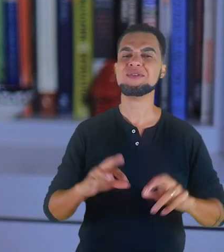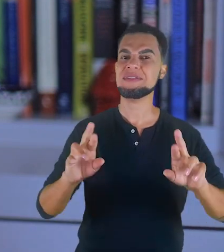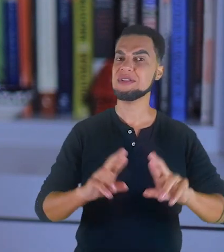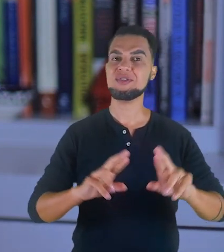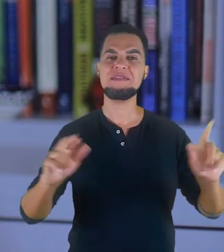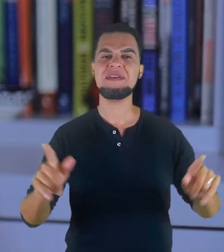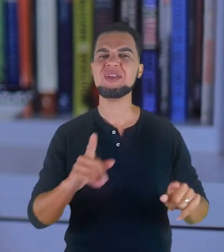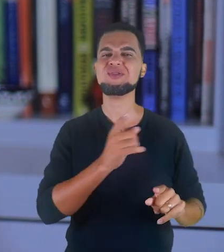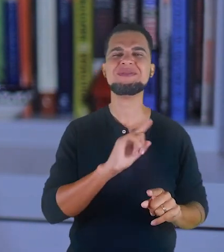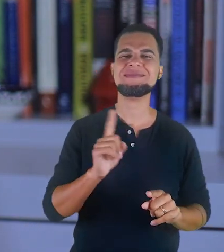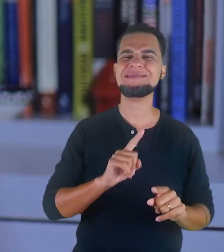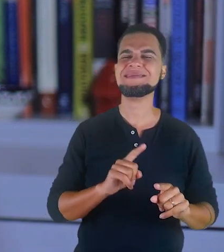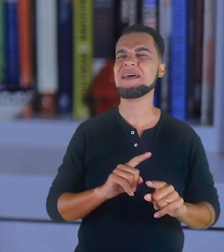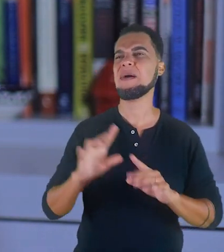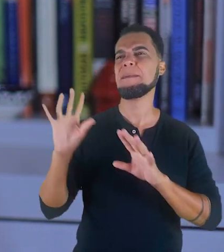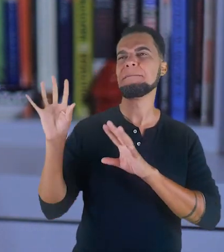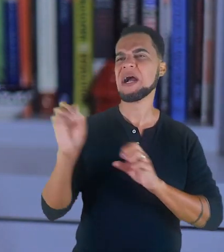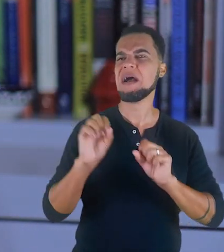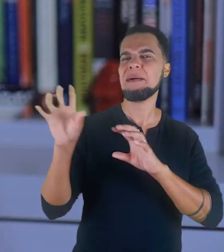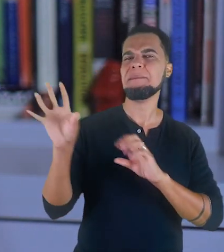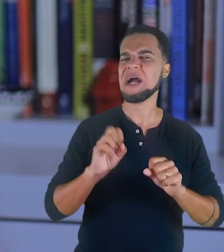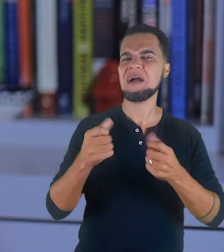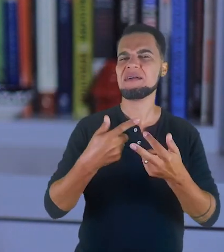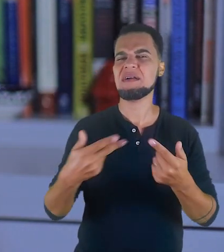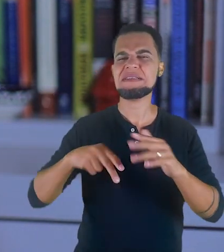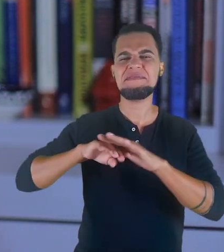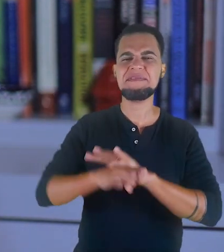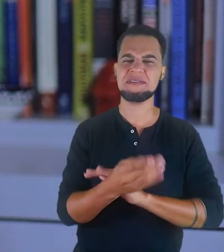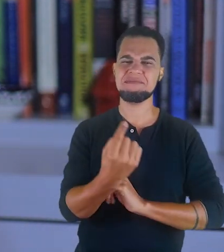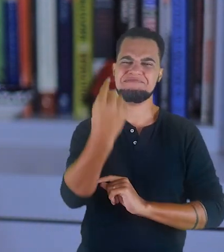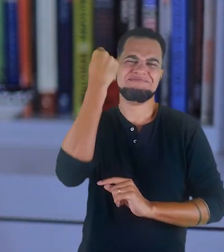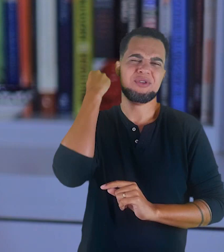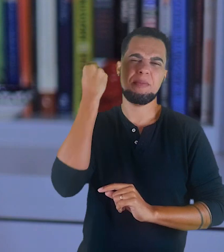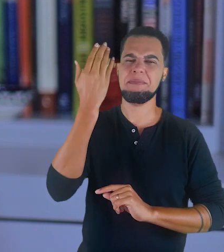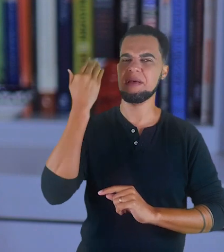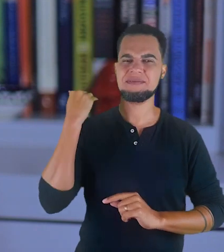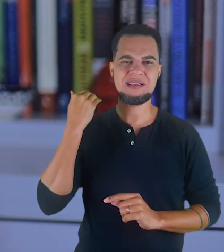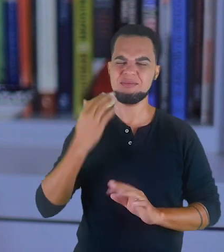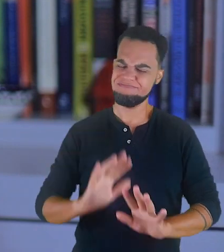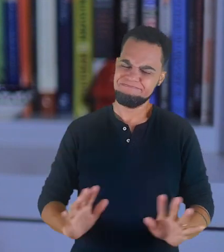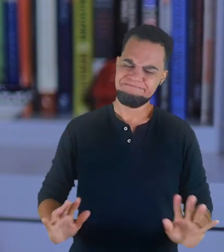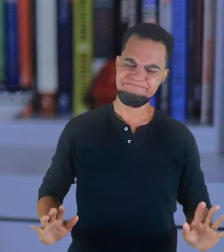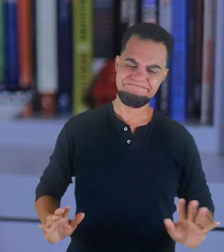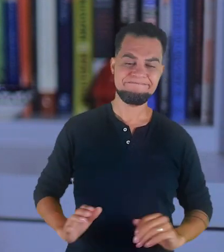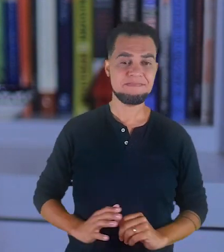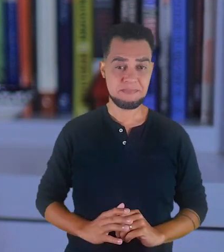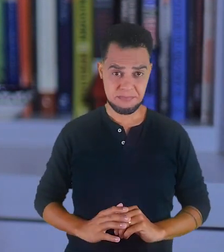not to repeat past fragmentation vices and things that, for me,